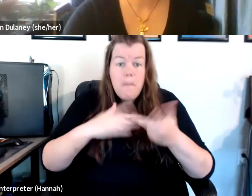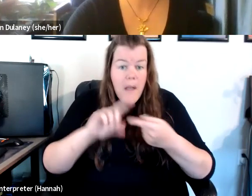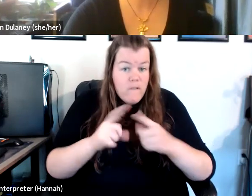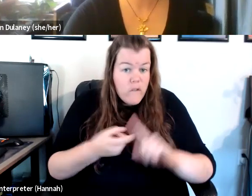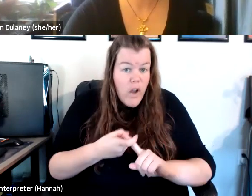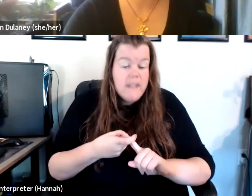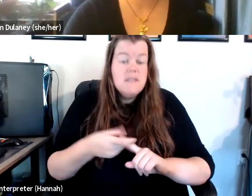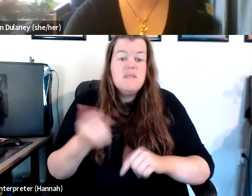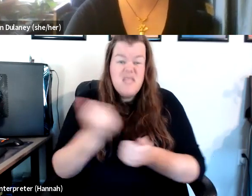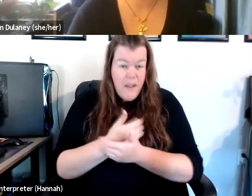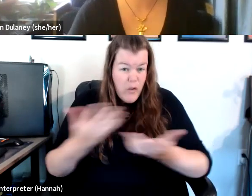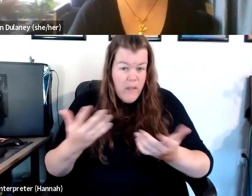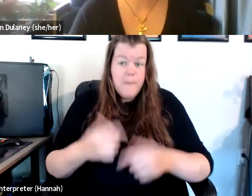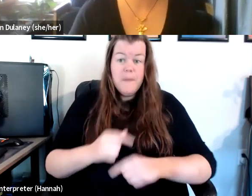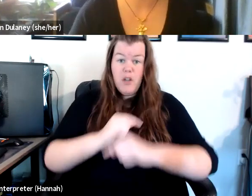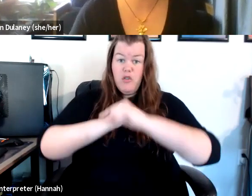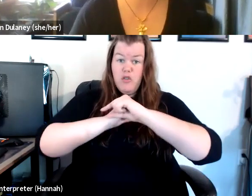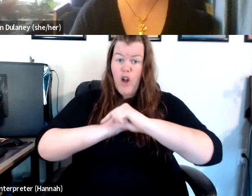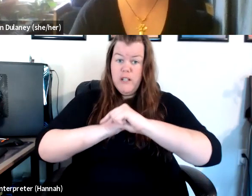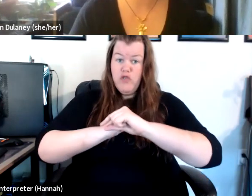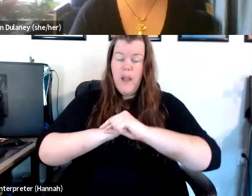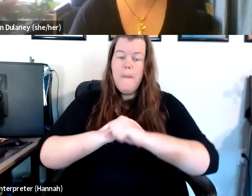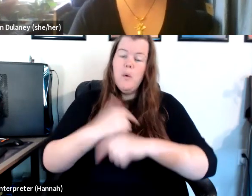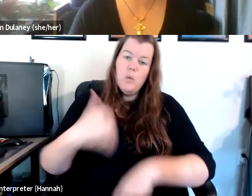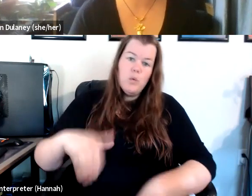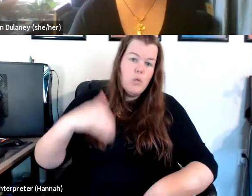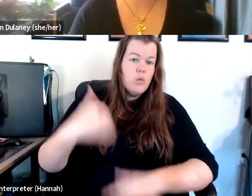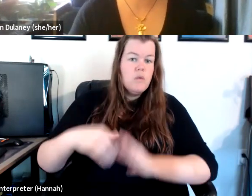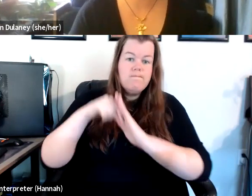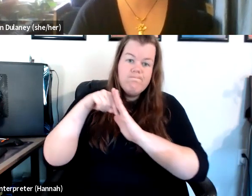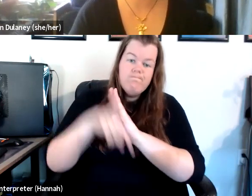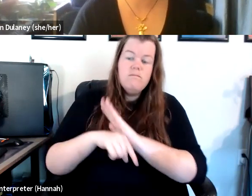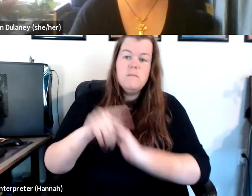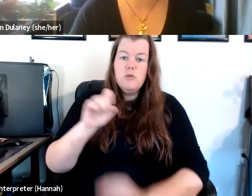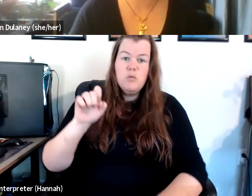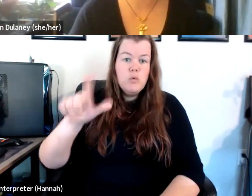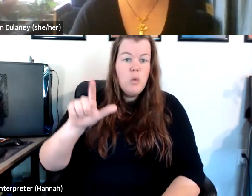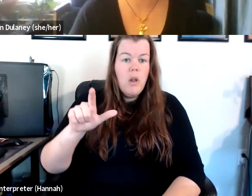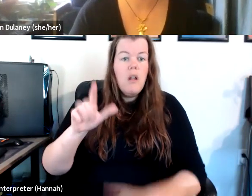Guardianship is a heavy tool and is the most extreme form of decision-making for other people.